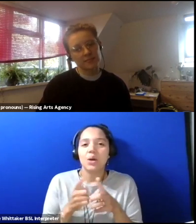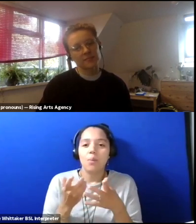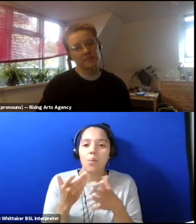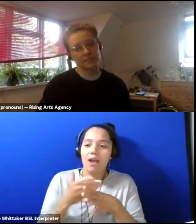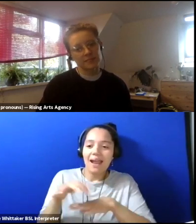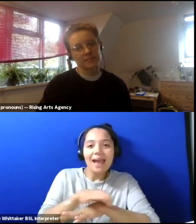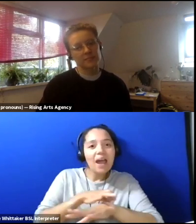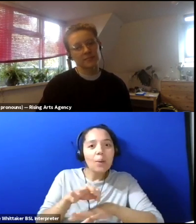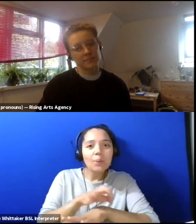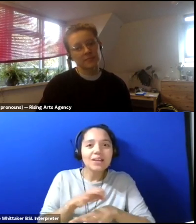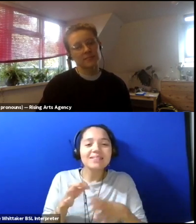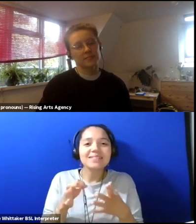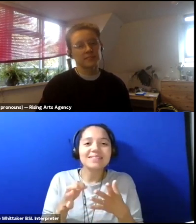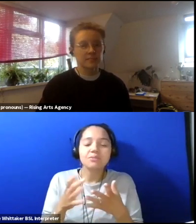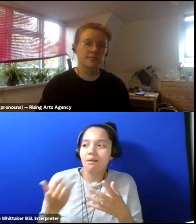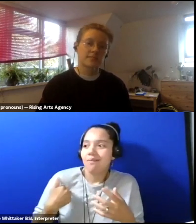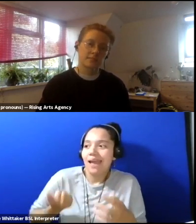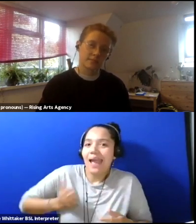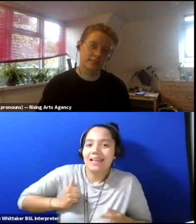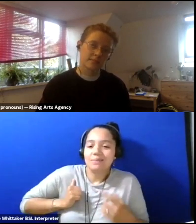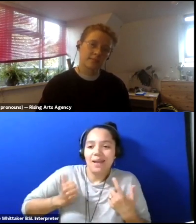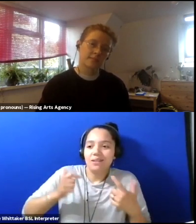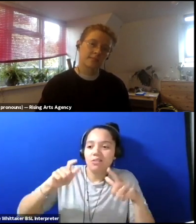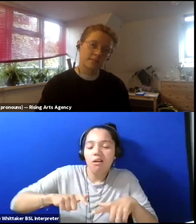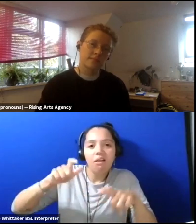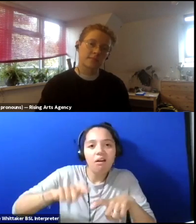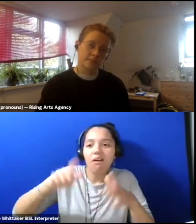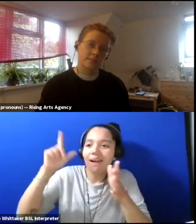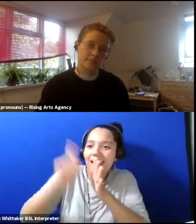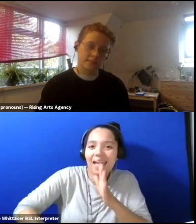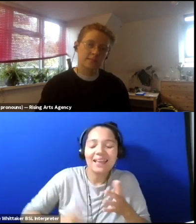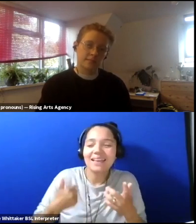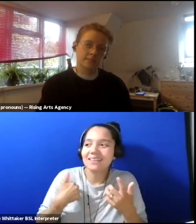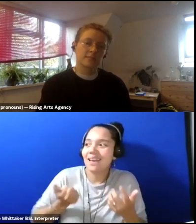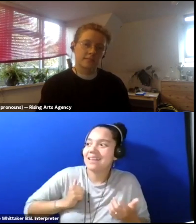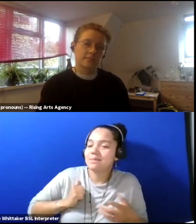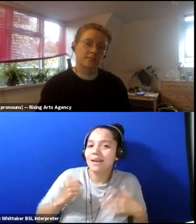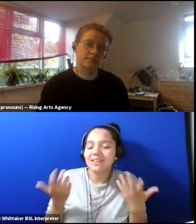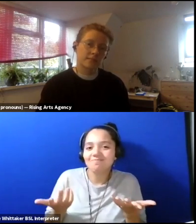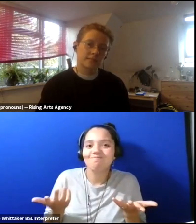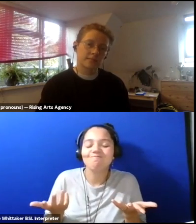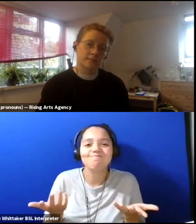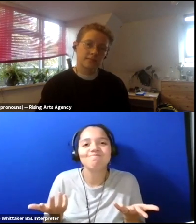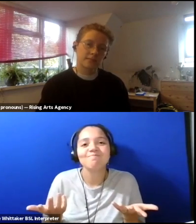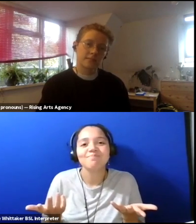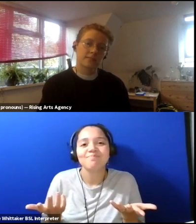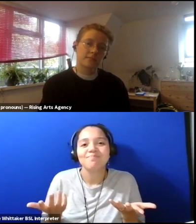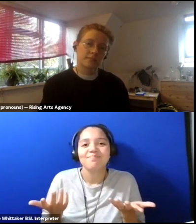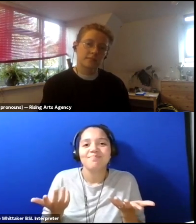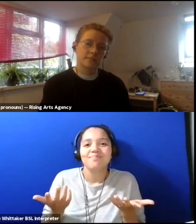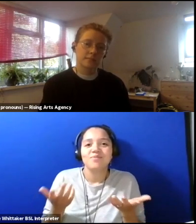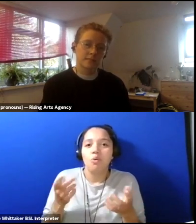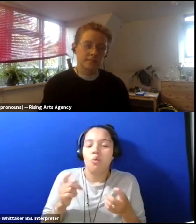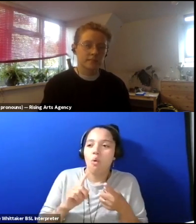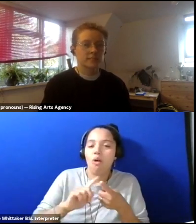So just being expected to stay super, super late, being sent on errands at